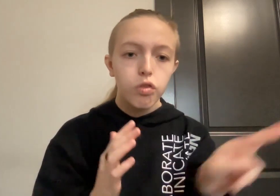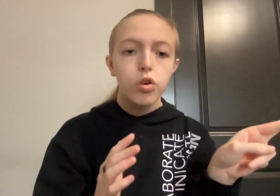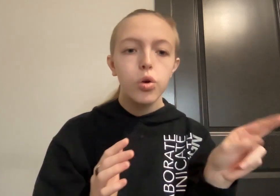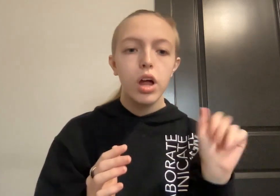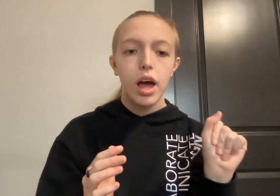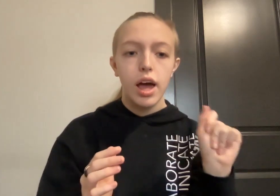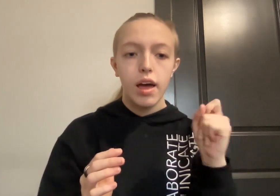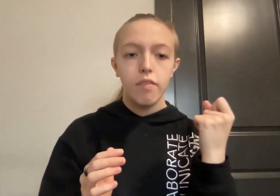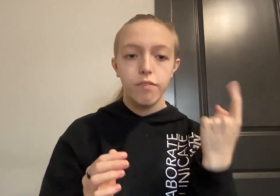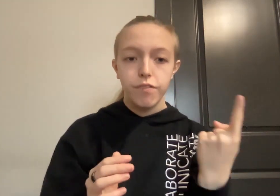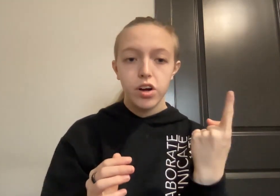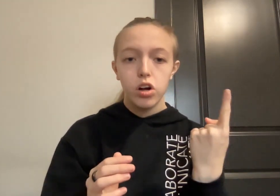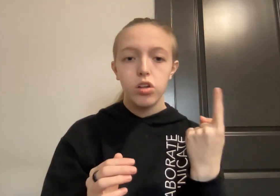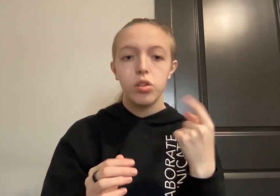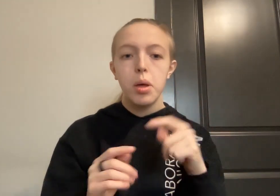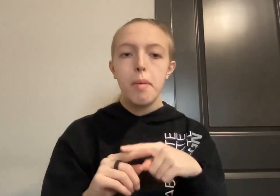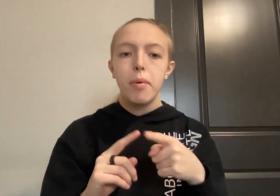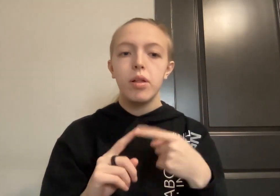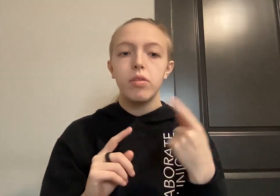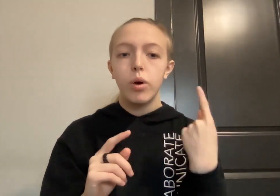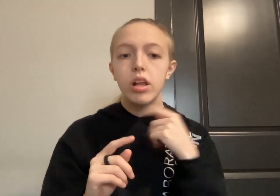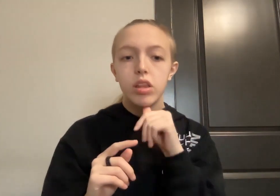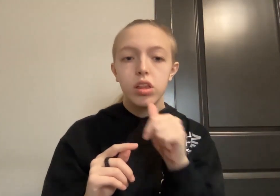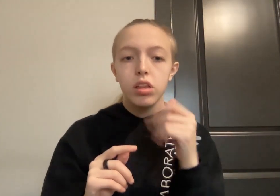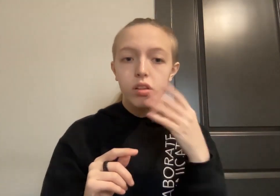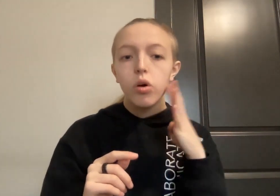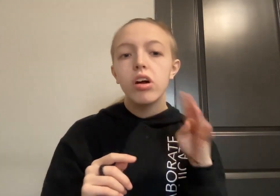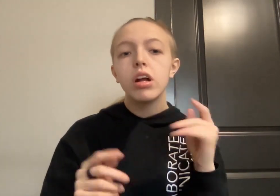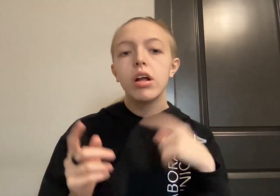rude at first when one is ignored.